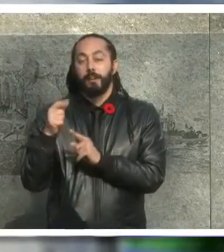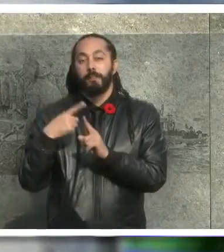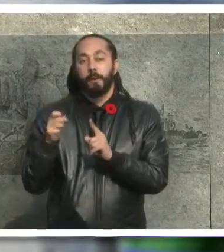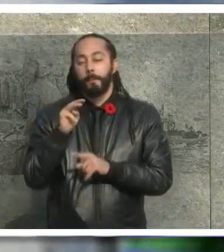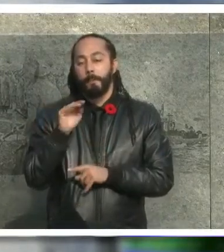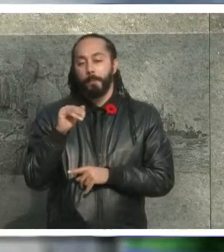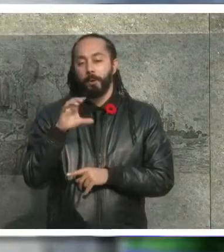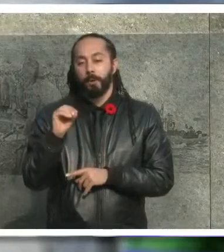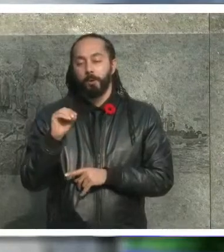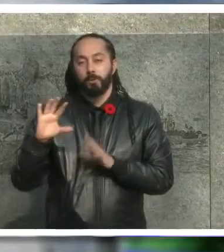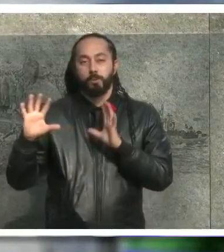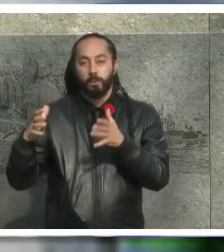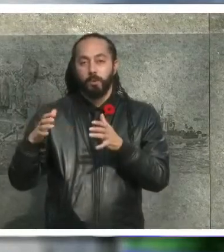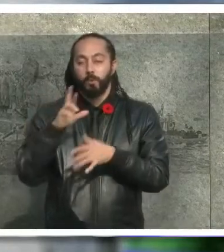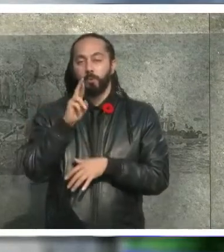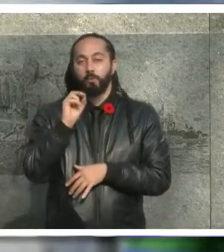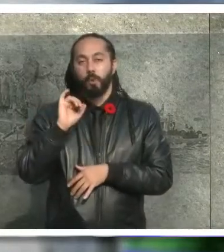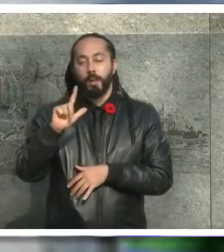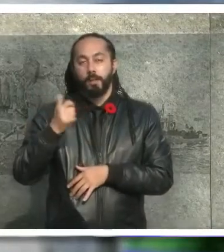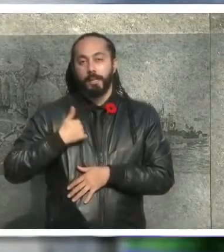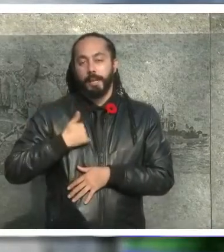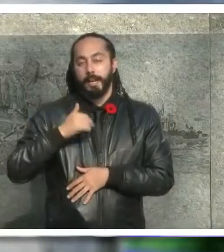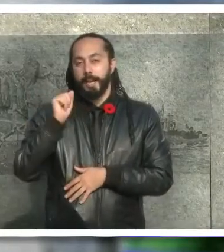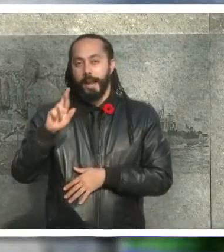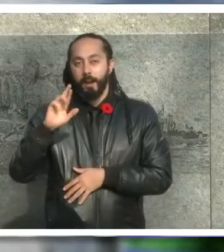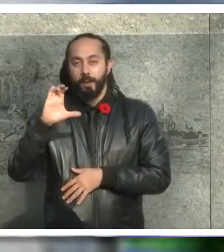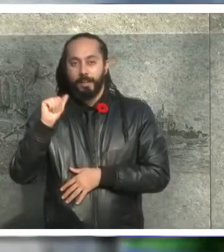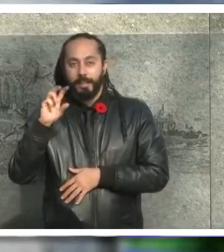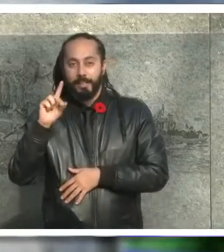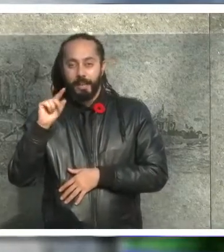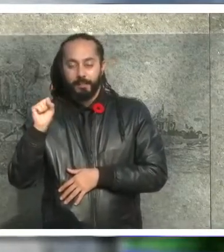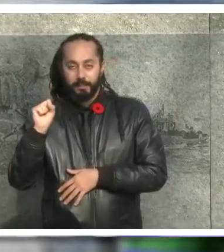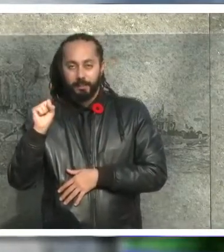and Royal Canadian air cadets to recall the experience